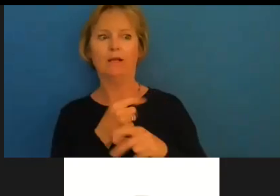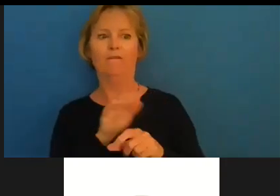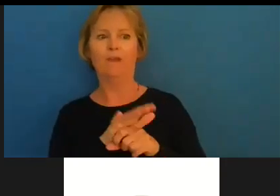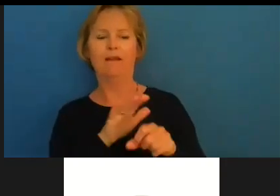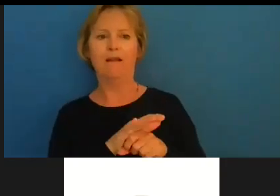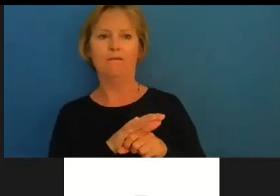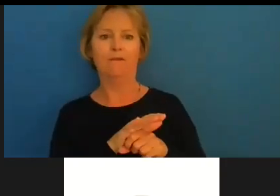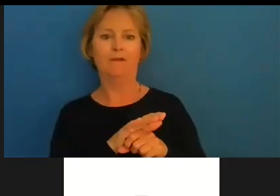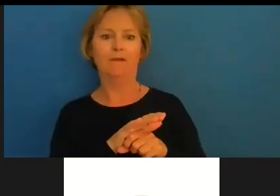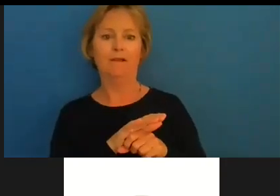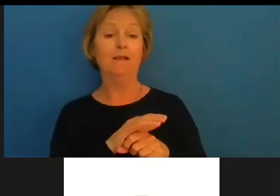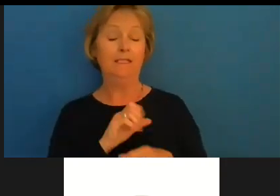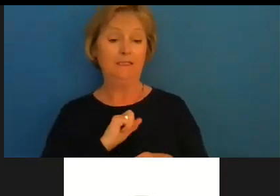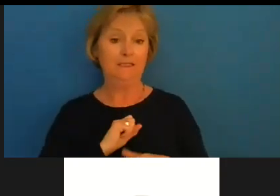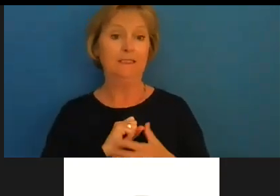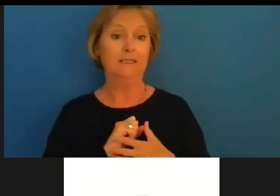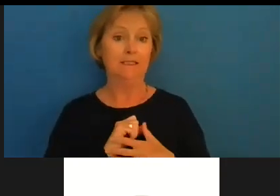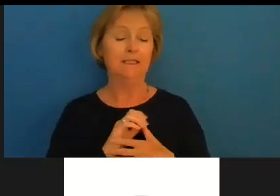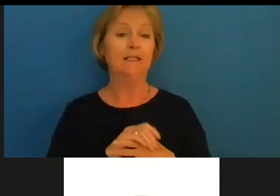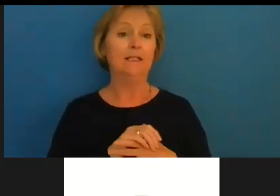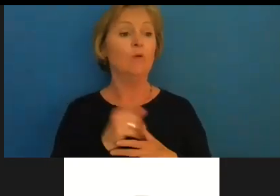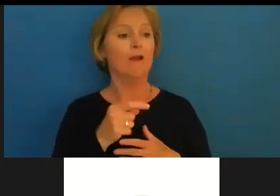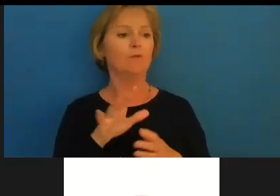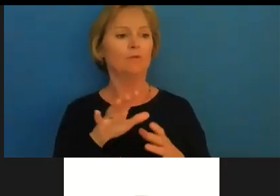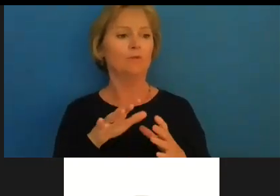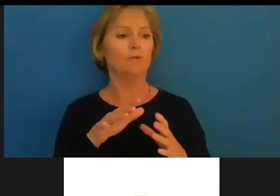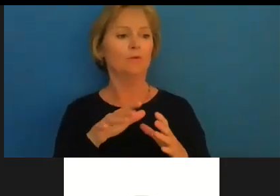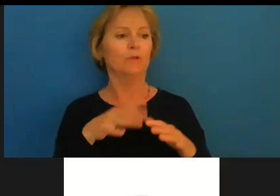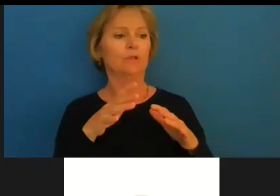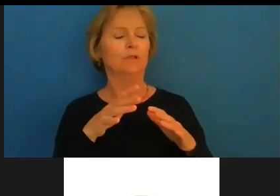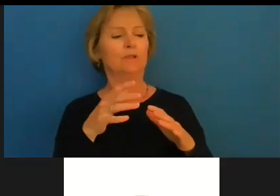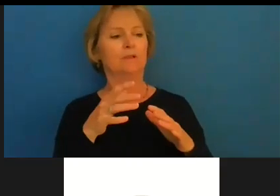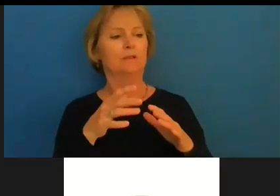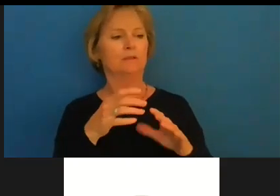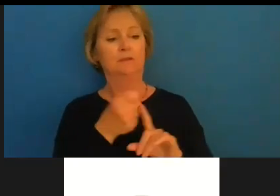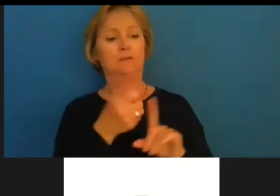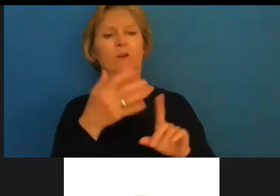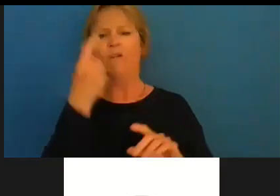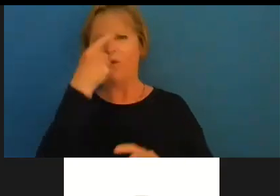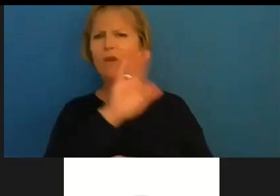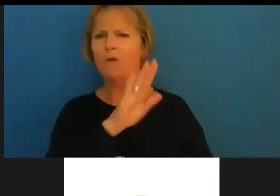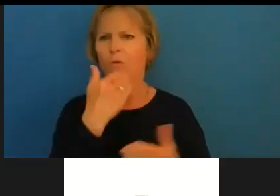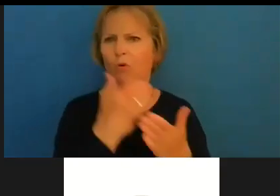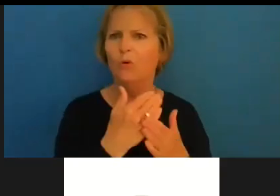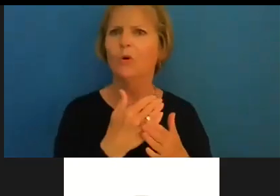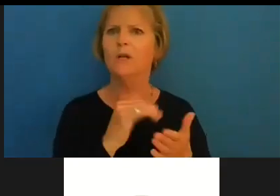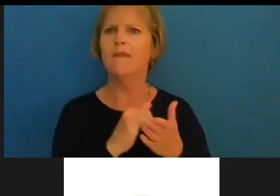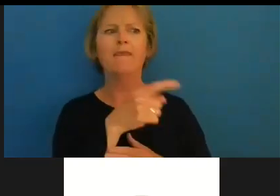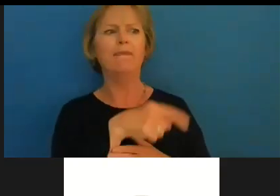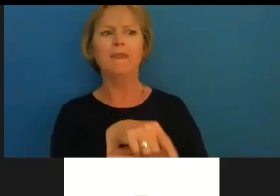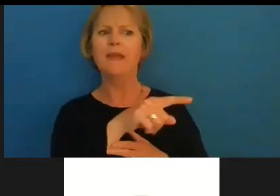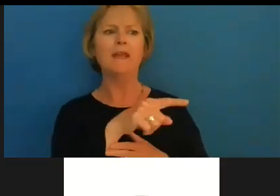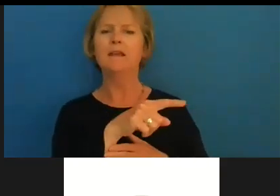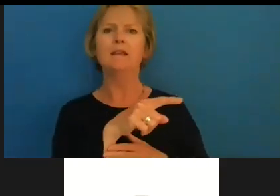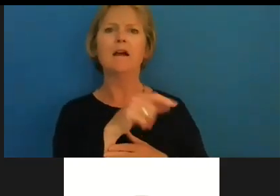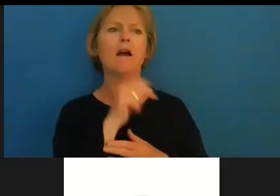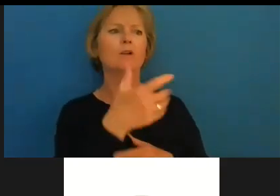enough, talk about -- it's for their own good that they aren't brought into the world or